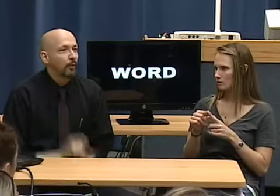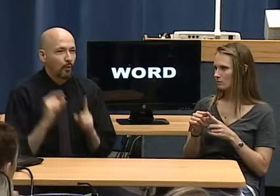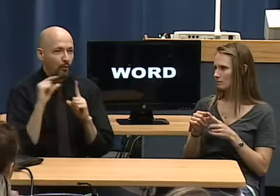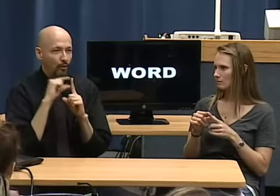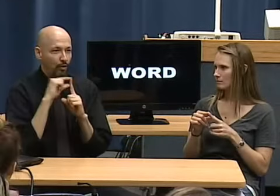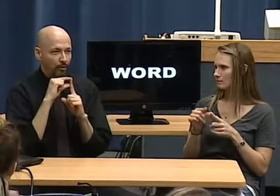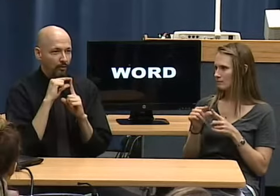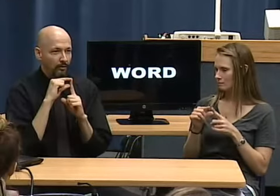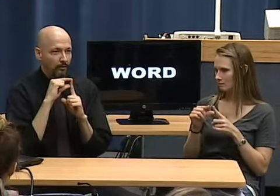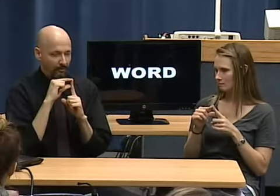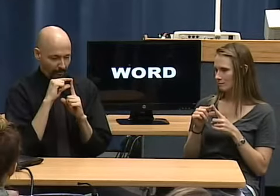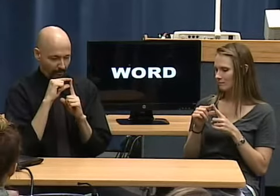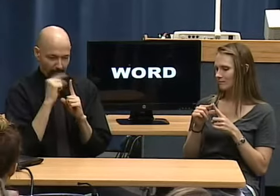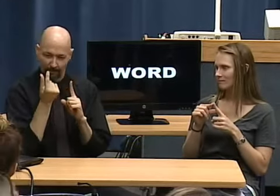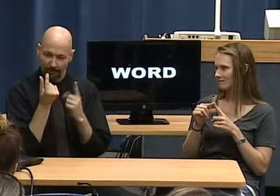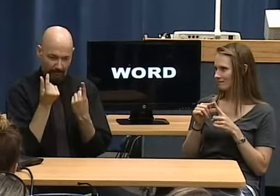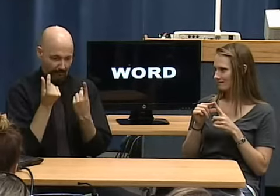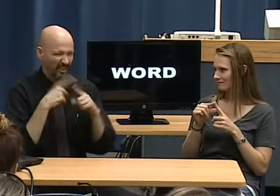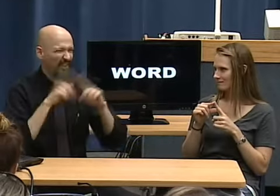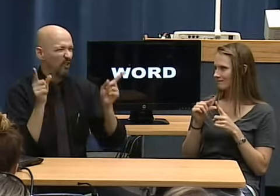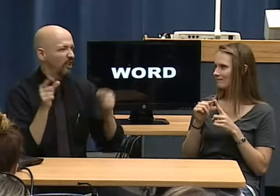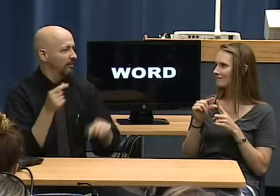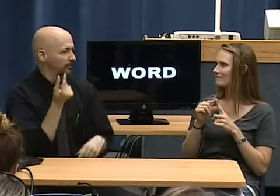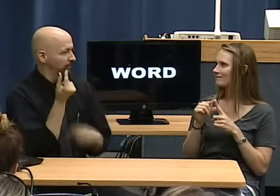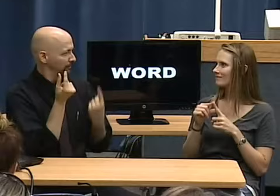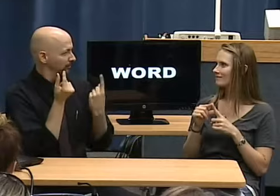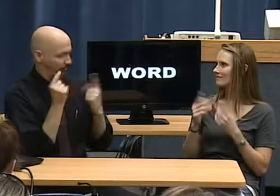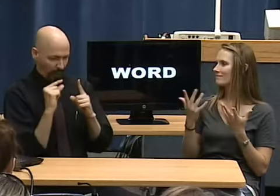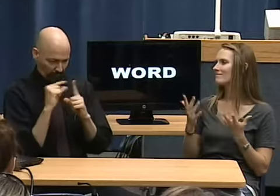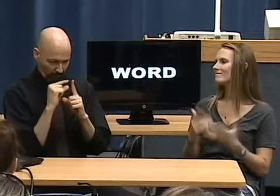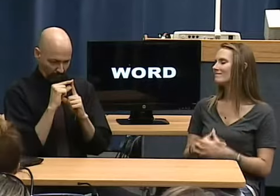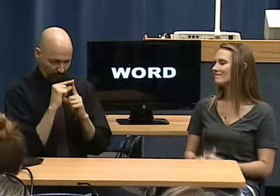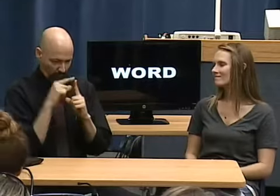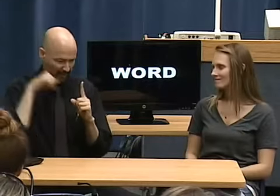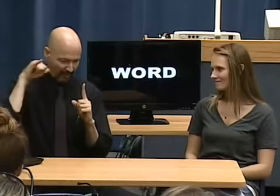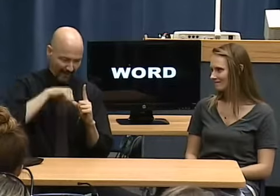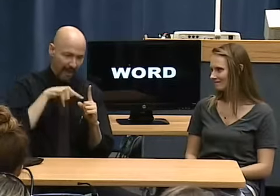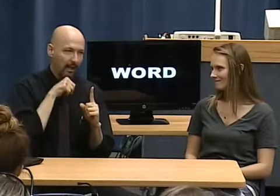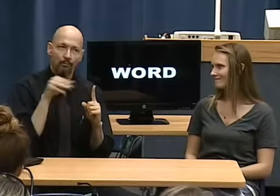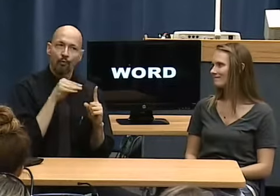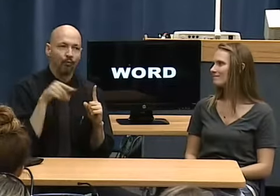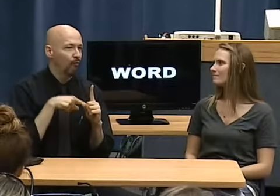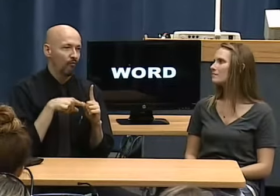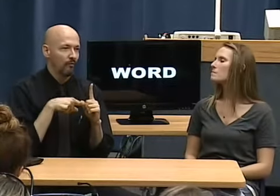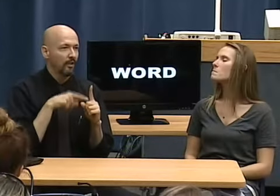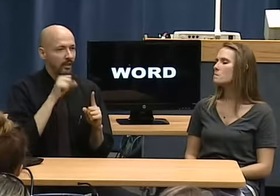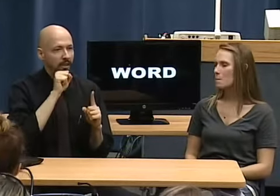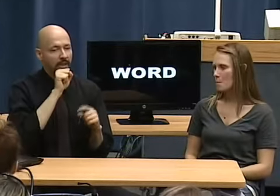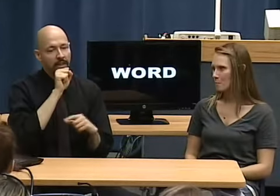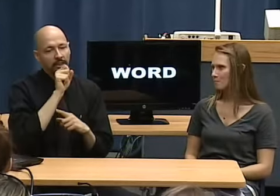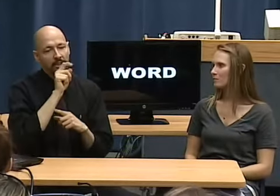Word. They look different. That one doesn't move. S-T-A-Y